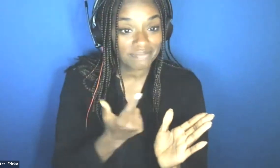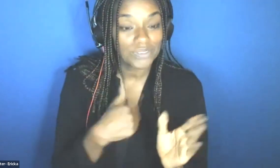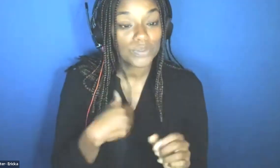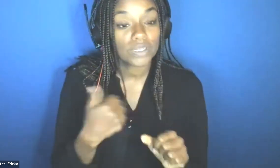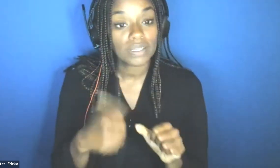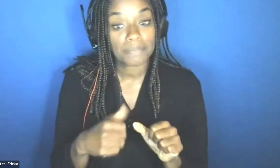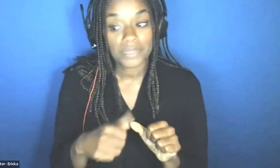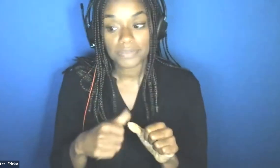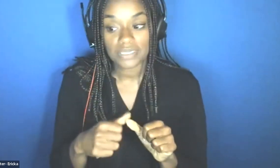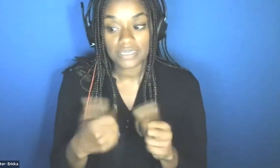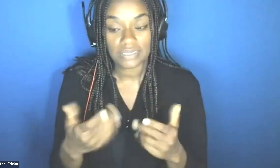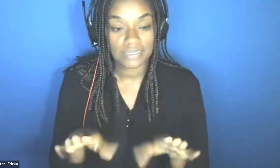But thanks for being here, and I hope to see you soon.